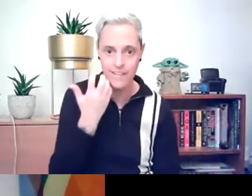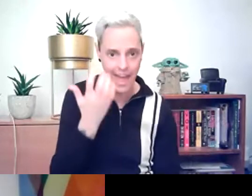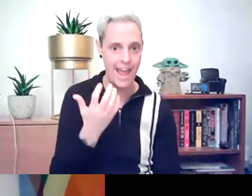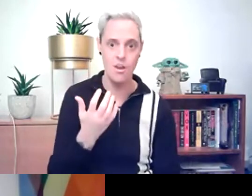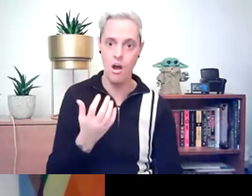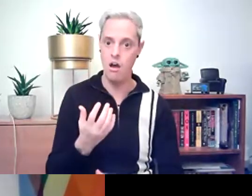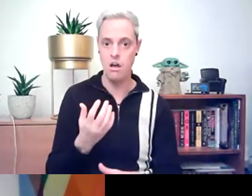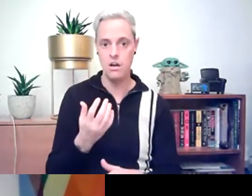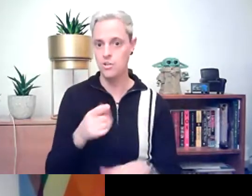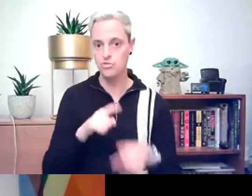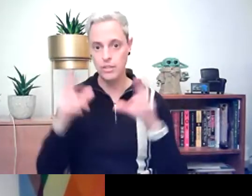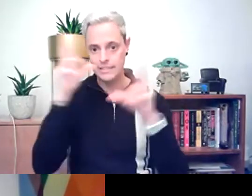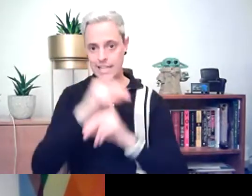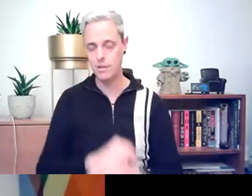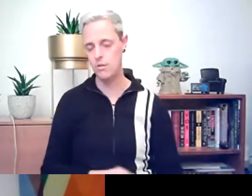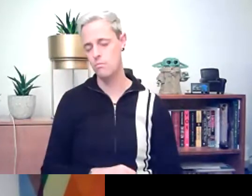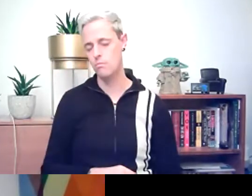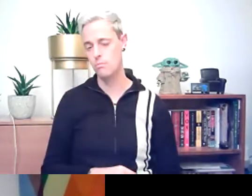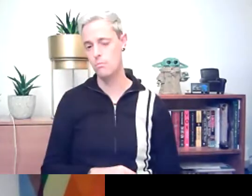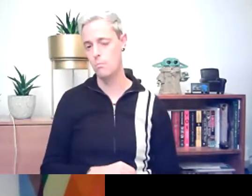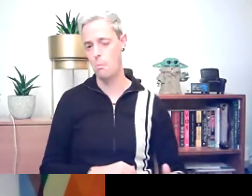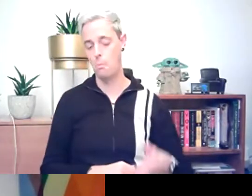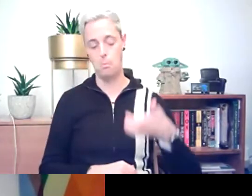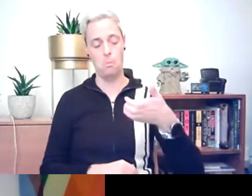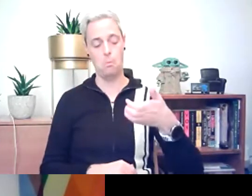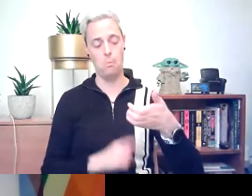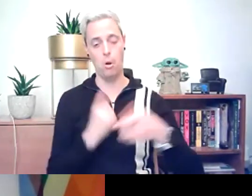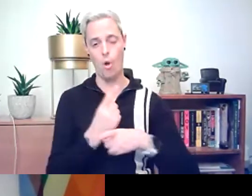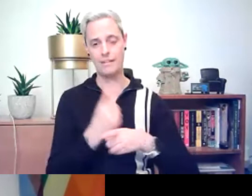in bed try and go to sleep definitely you know the last thing you think about before